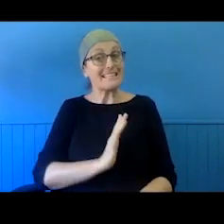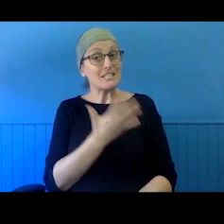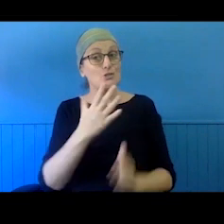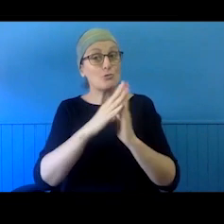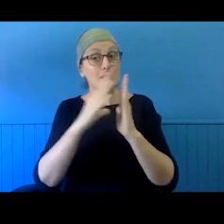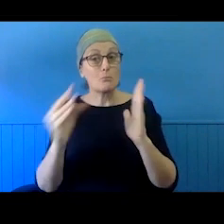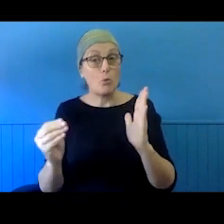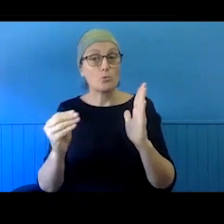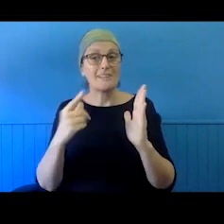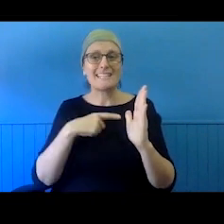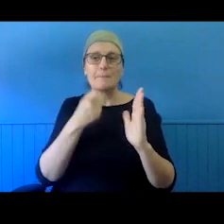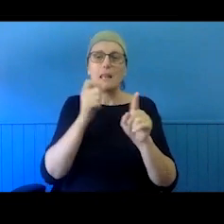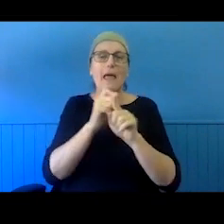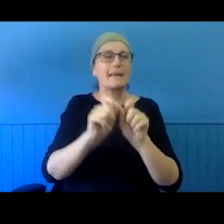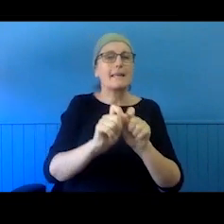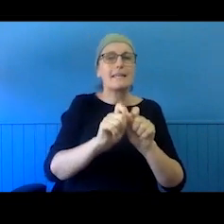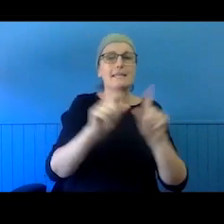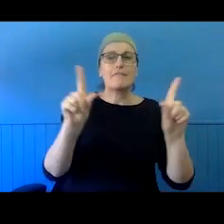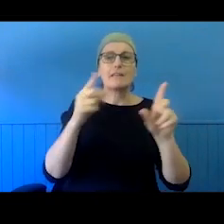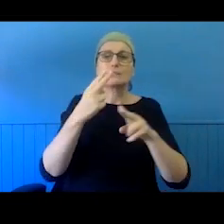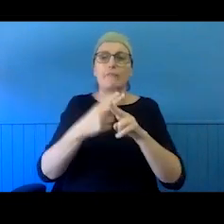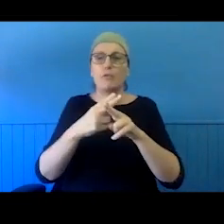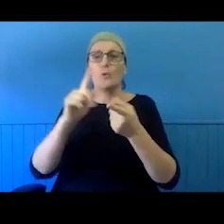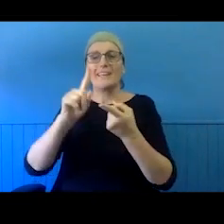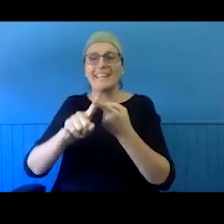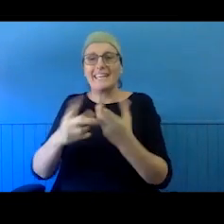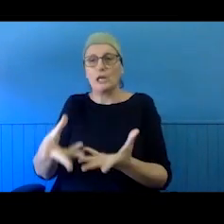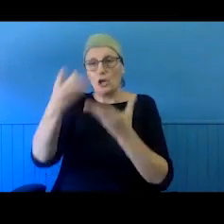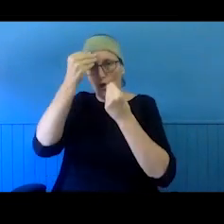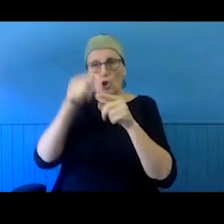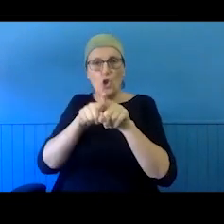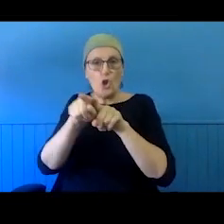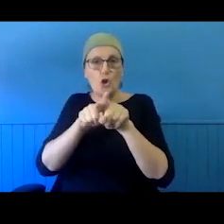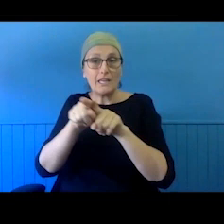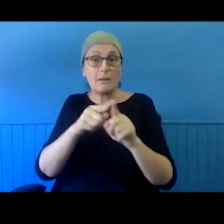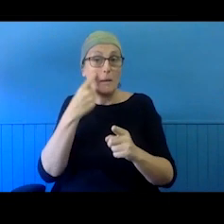Facebook. It's received a lot of funding. One of the things